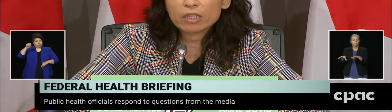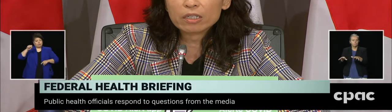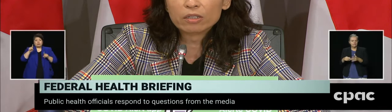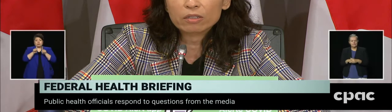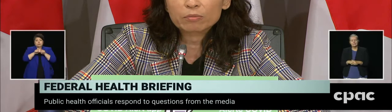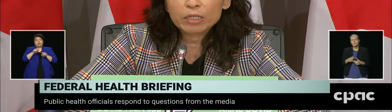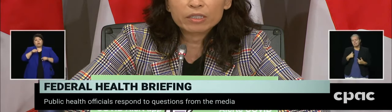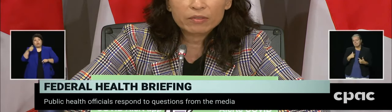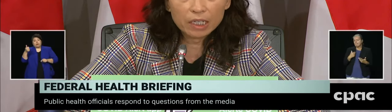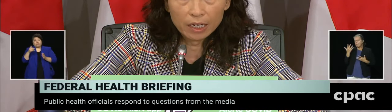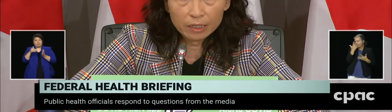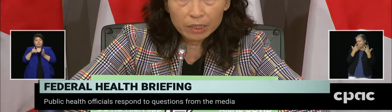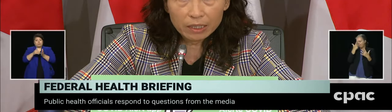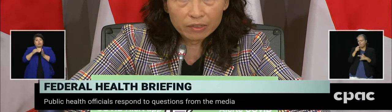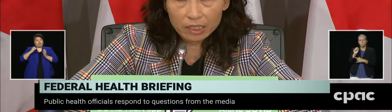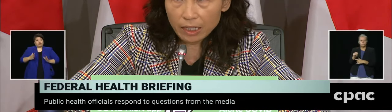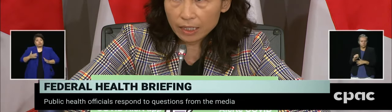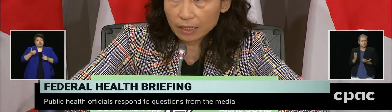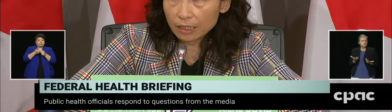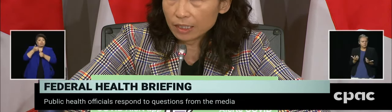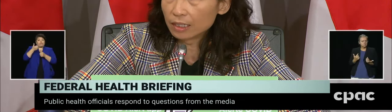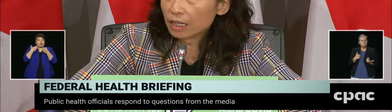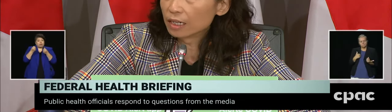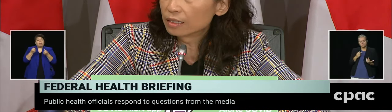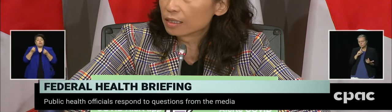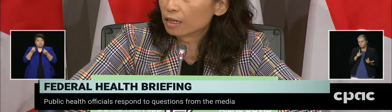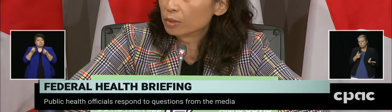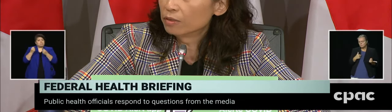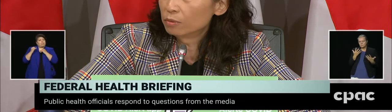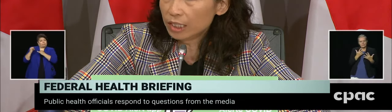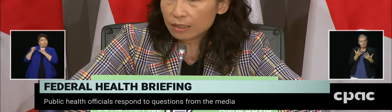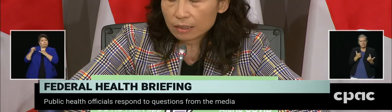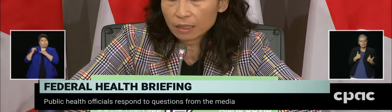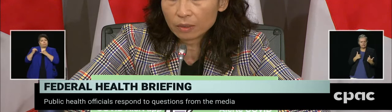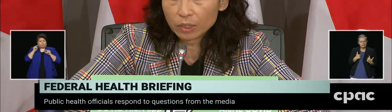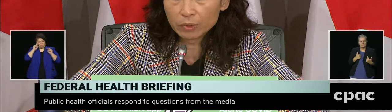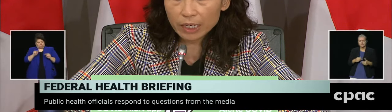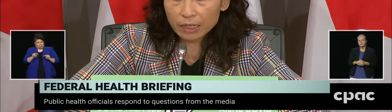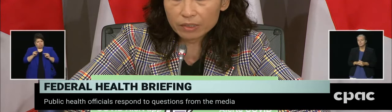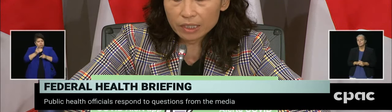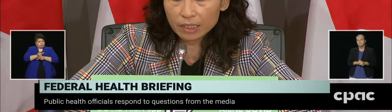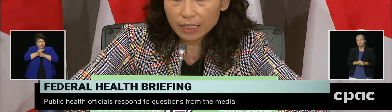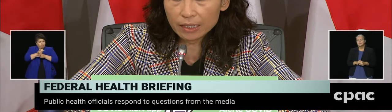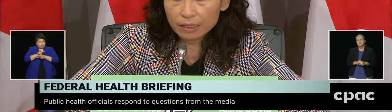CONCERNED, AND SO ARE OTHER MEDICAL OFFICERS OF HEALTH.